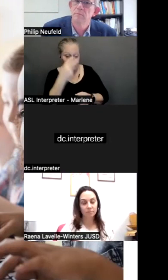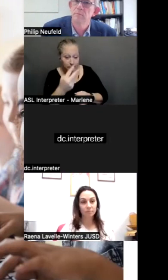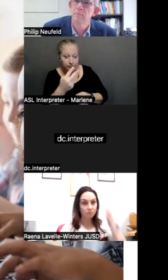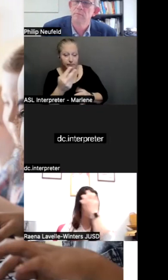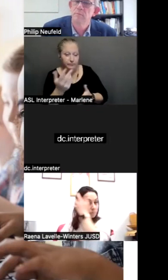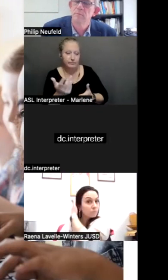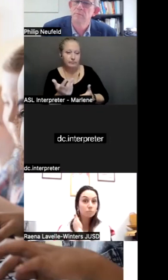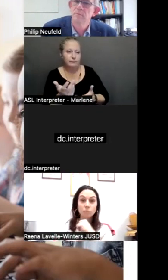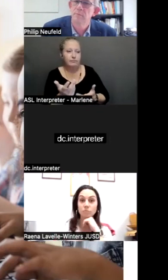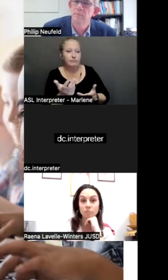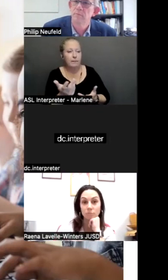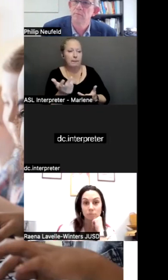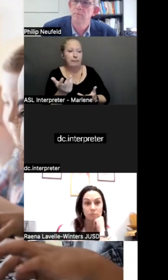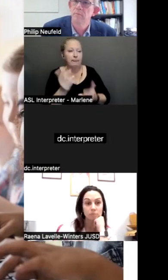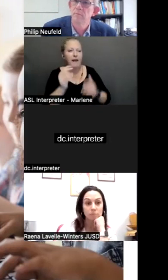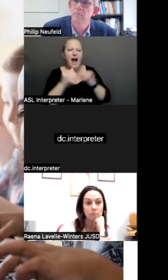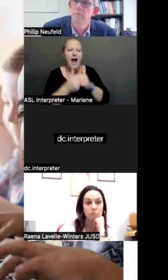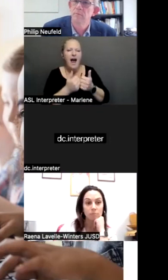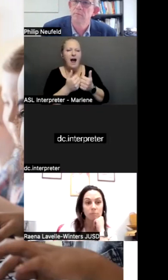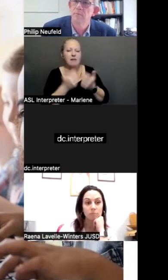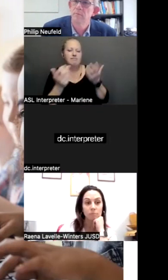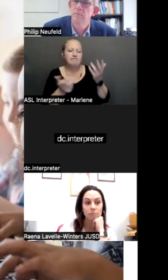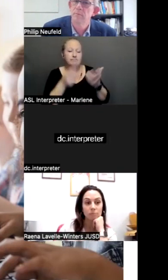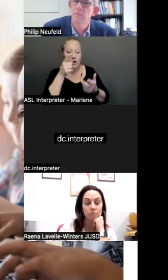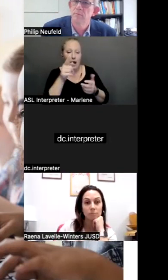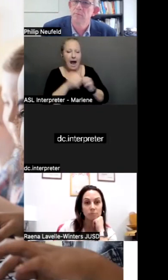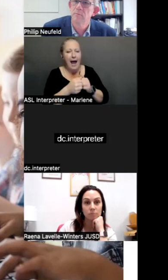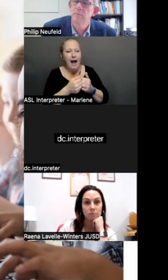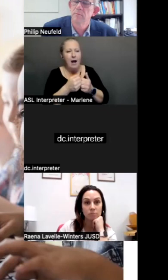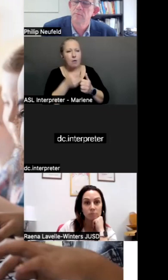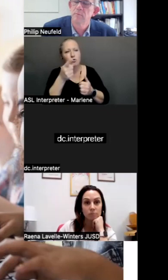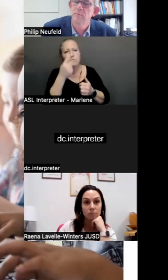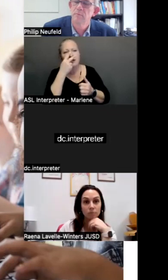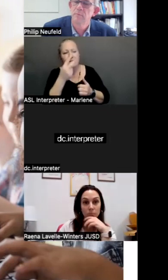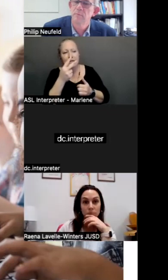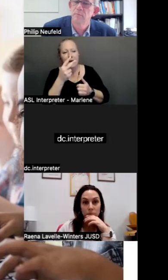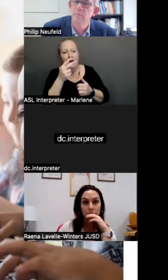Or how have you seen families either be able to take advantage of the affordable